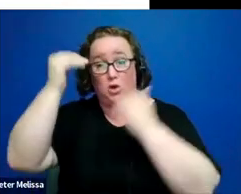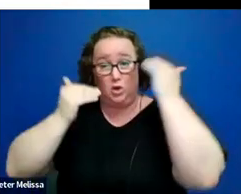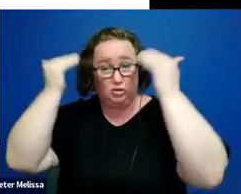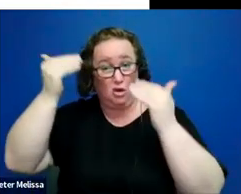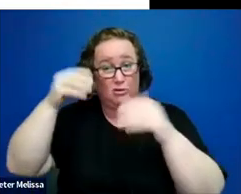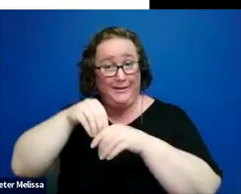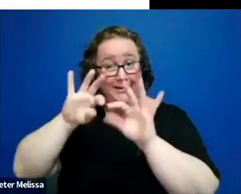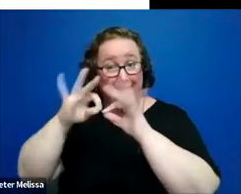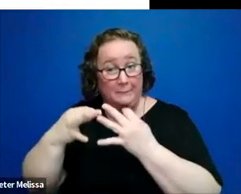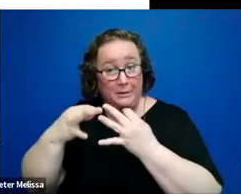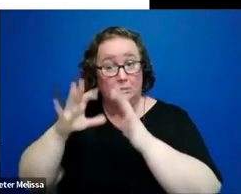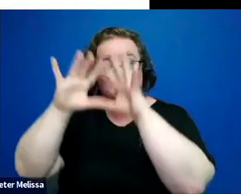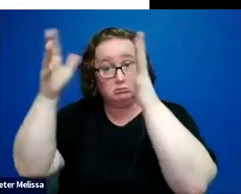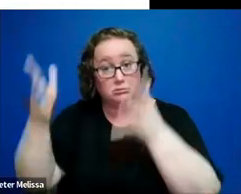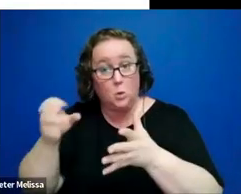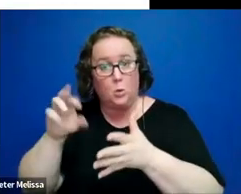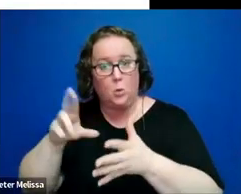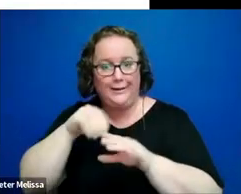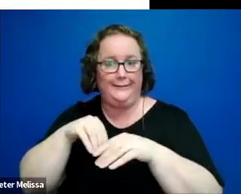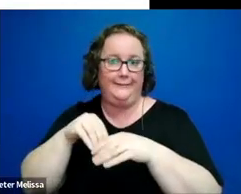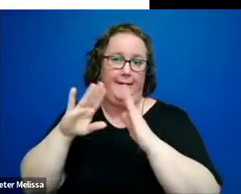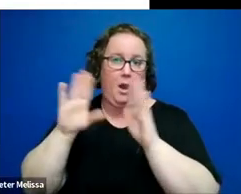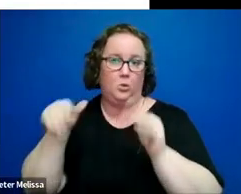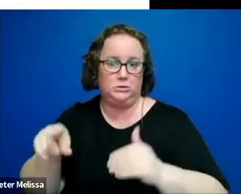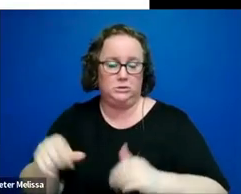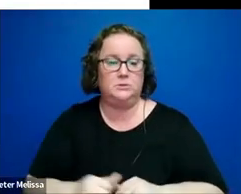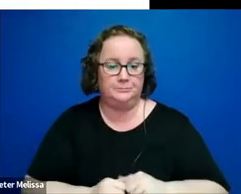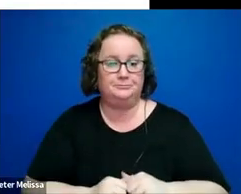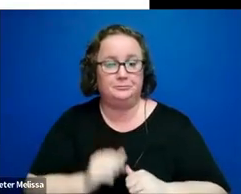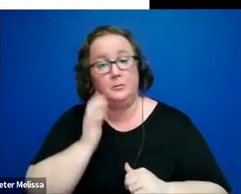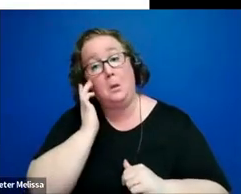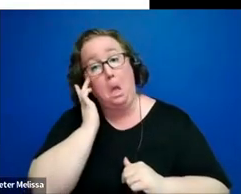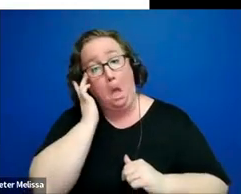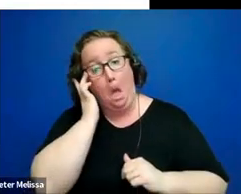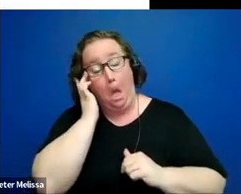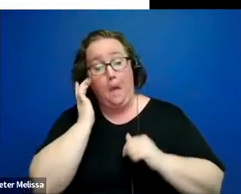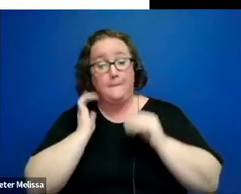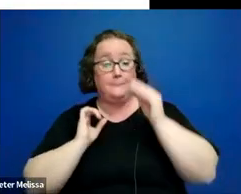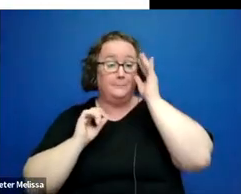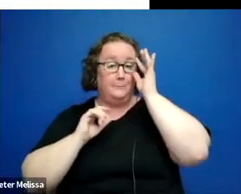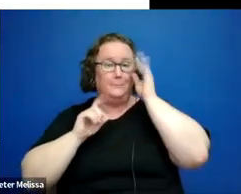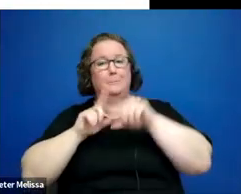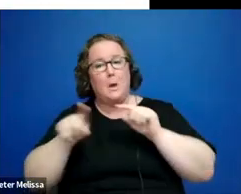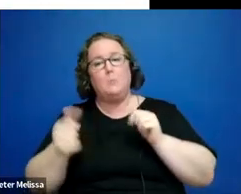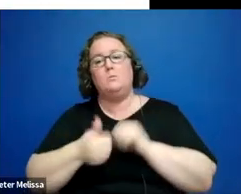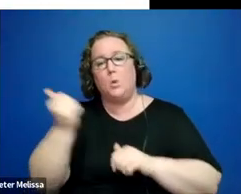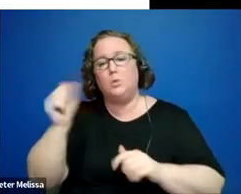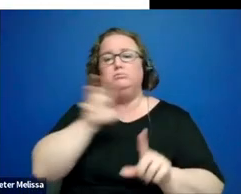the oldest adult in the household. But the vast majority of this data is capturing mothers and fathers.